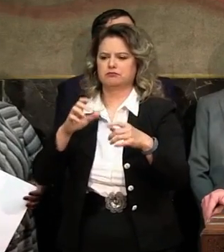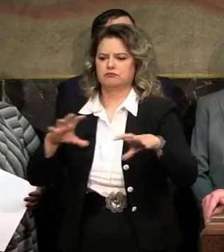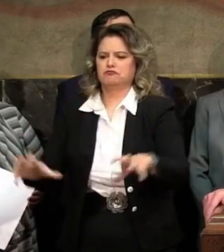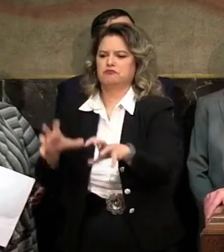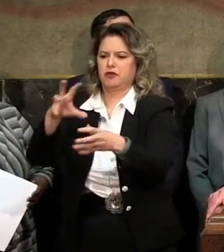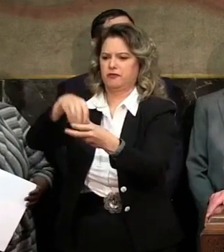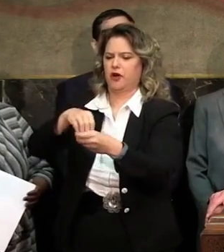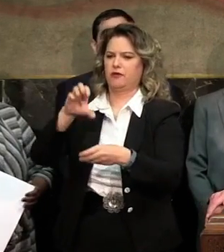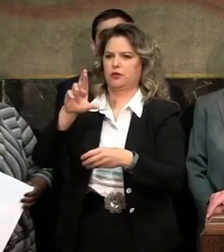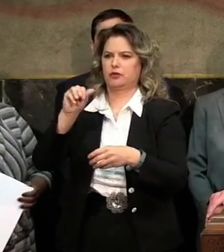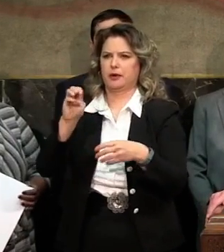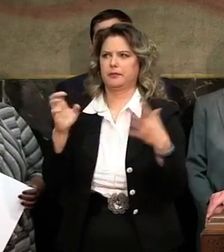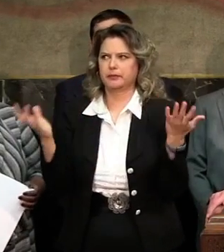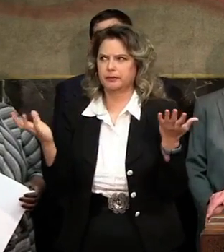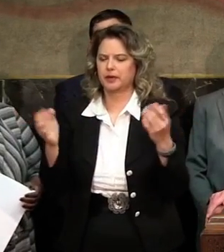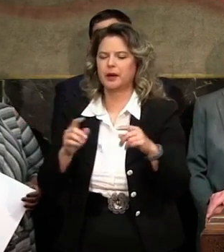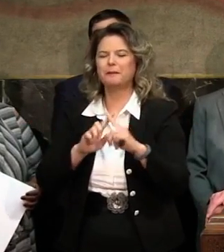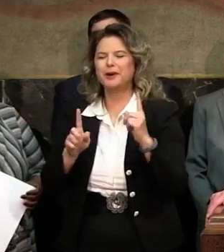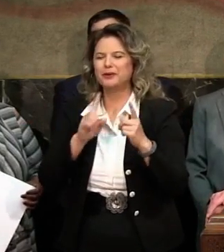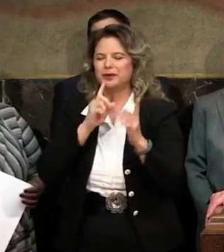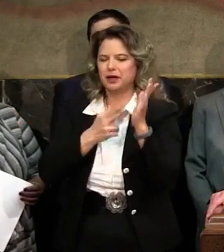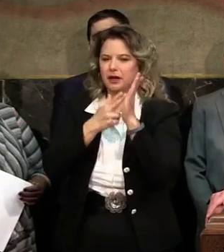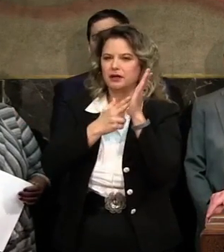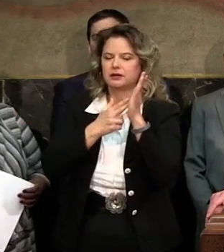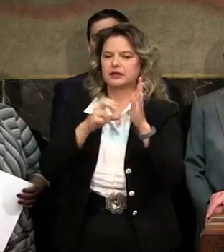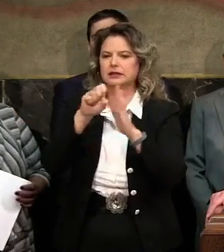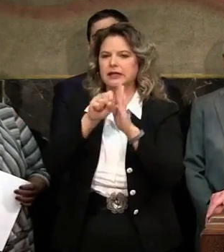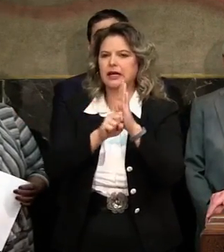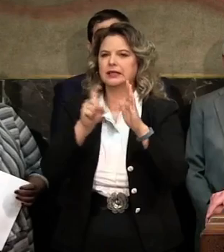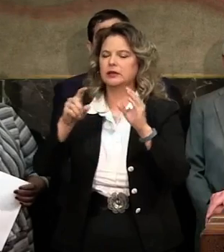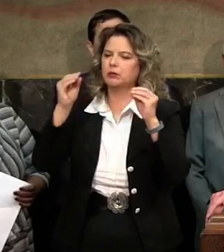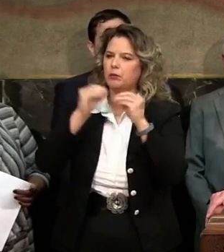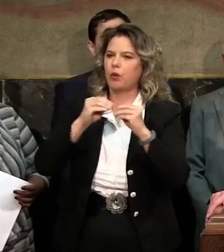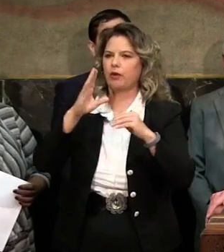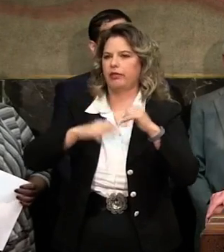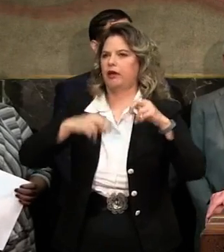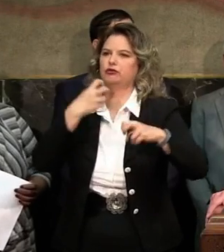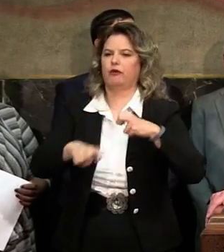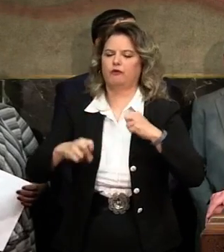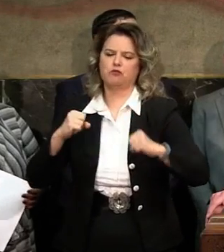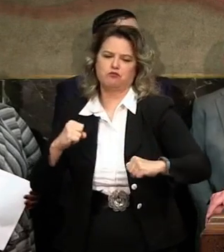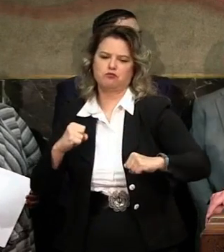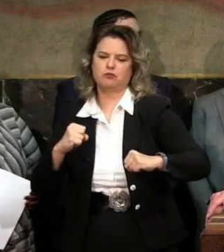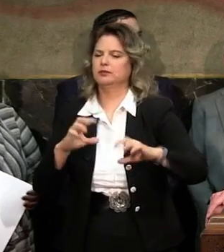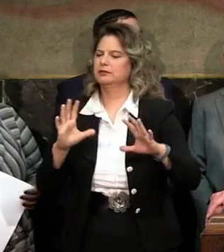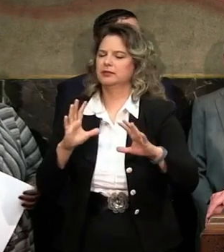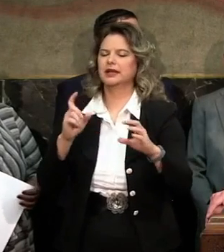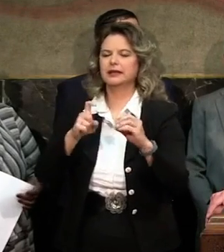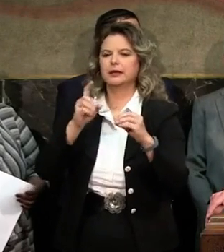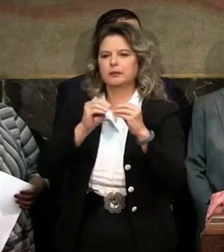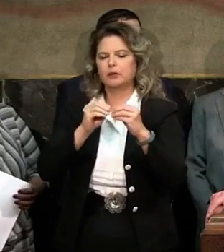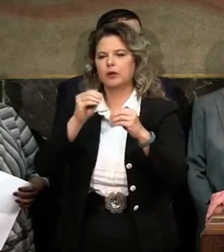truth is that our state needs to be more than just tough especially in a budget crisis we need to be smart on crime and